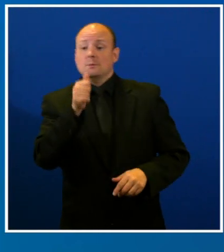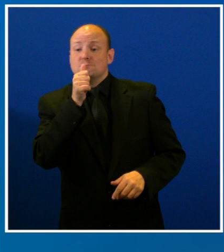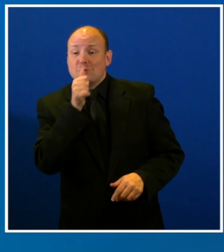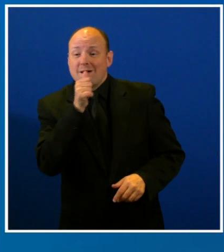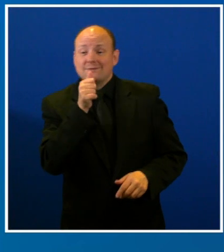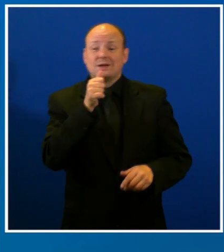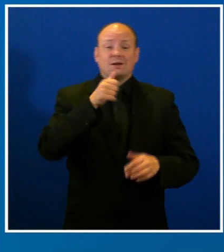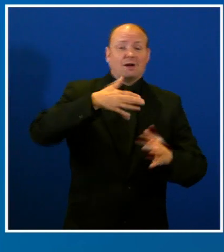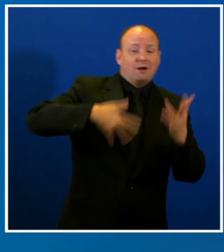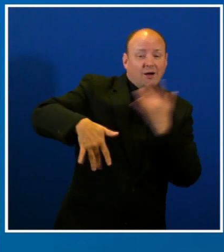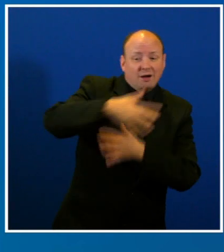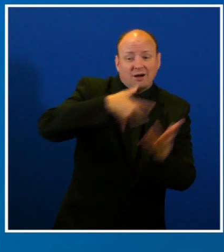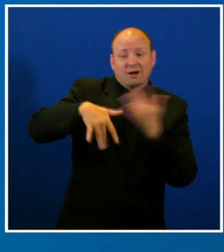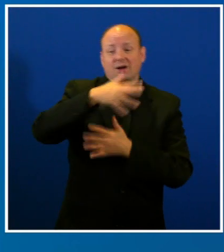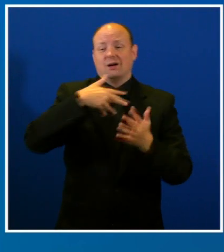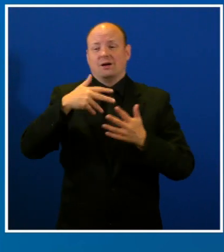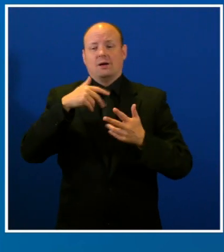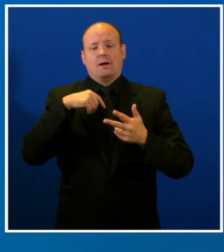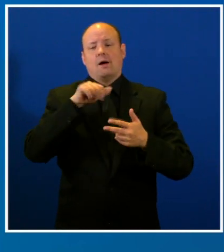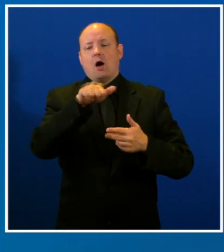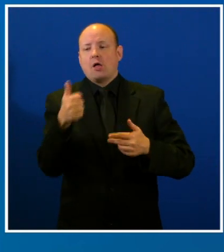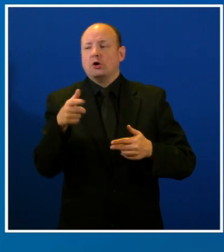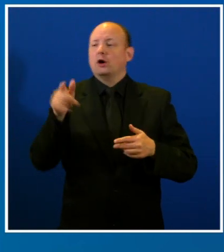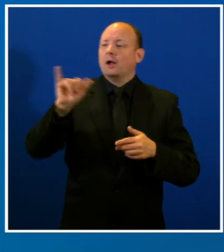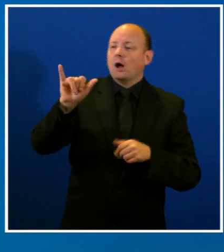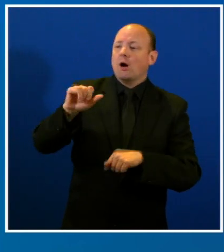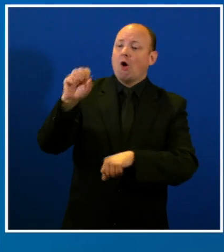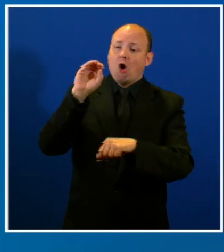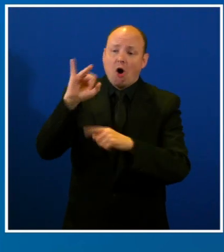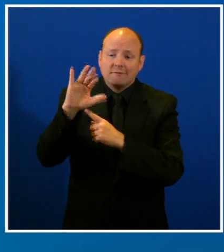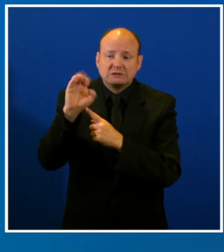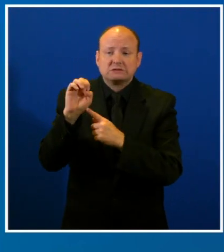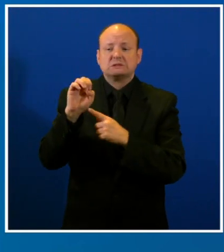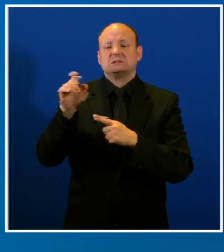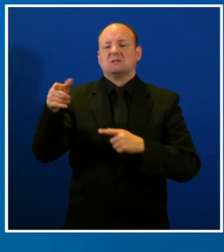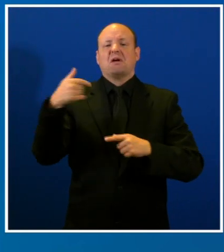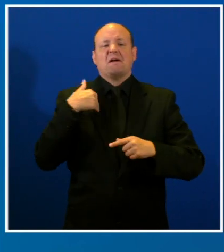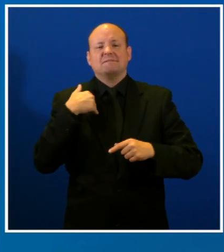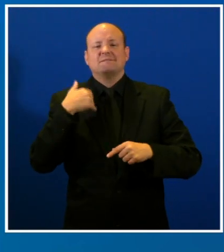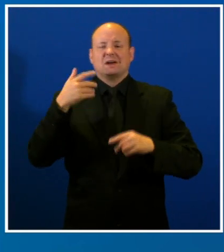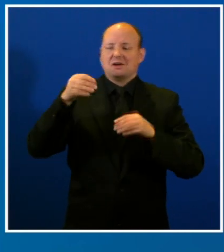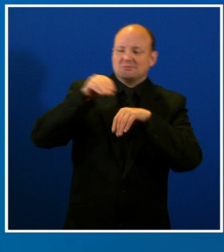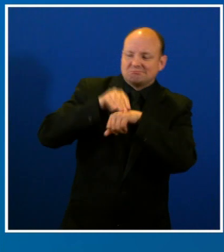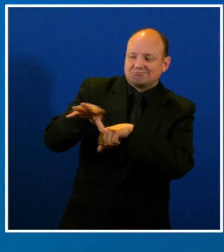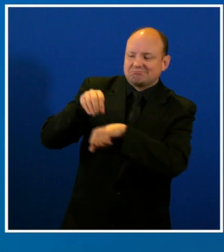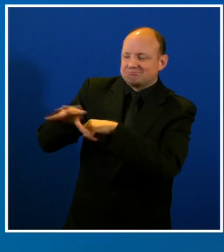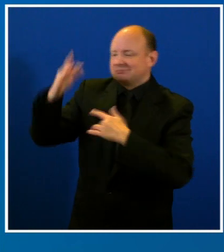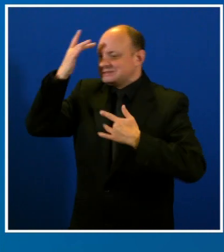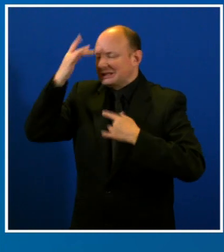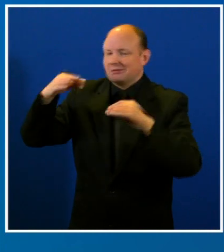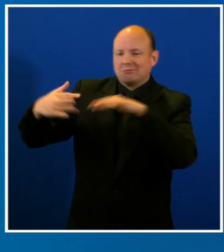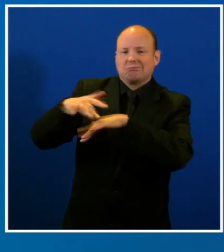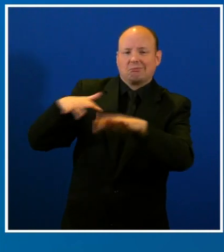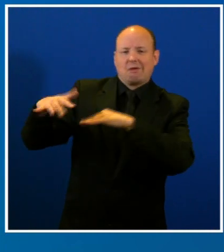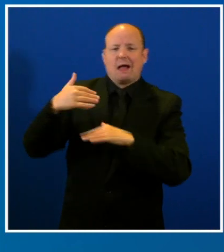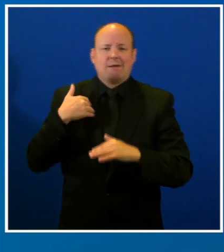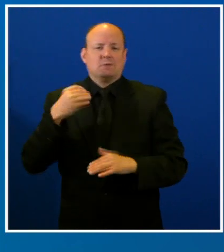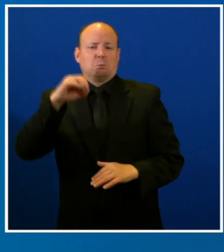source is office settings at just about 5%. Further the death rate from COVID is more than 2%